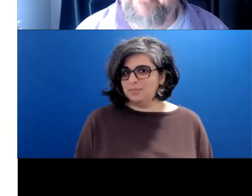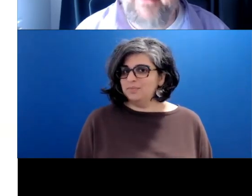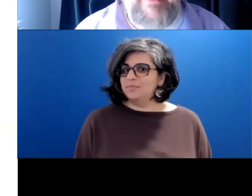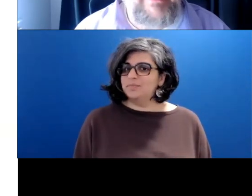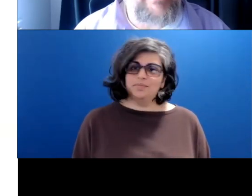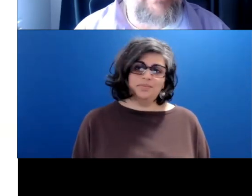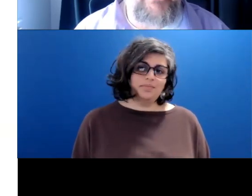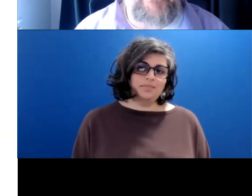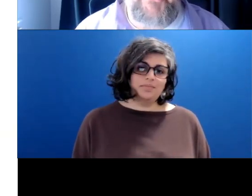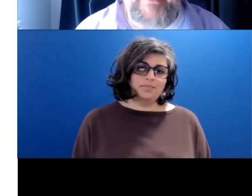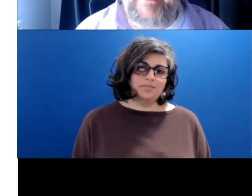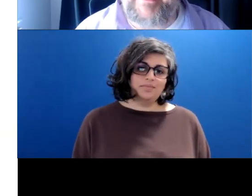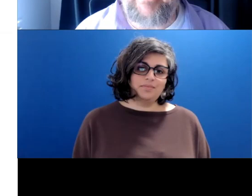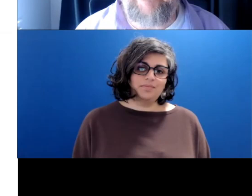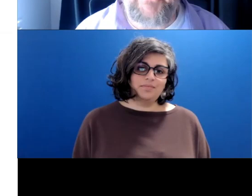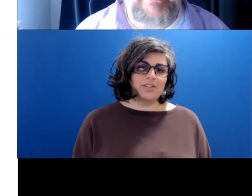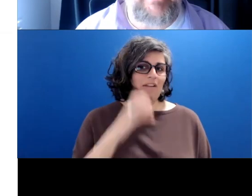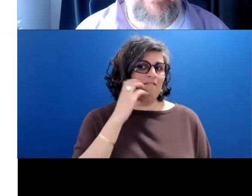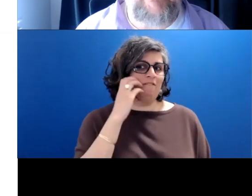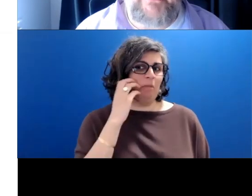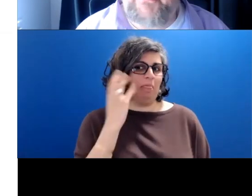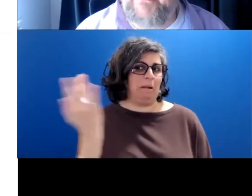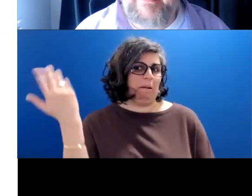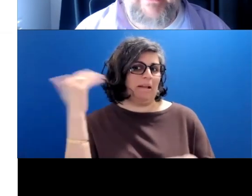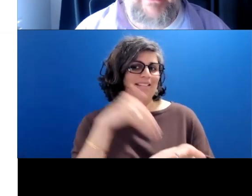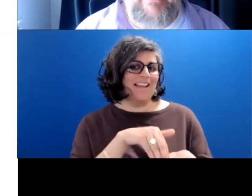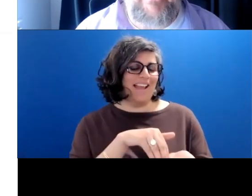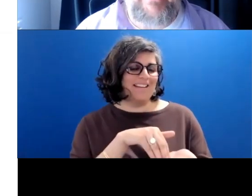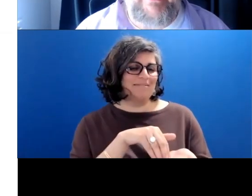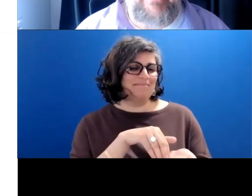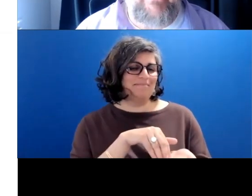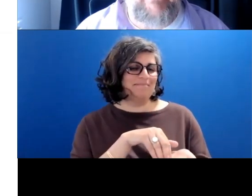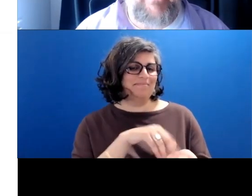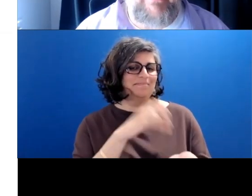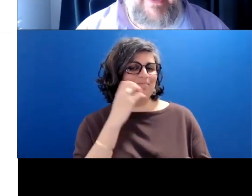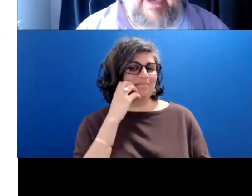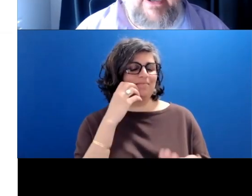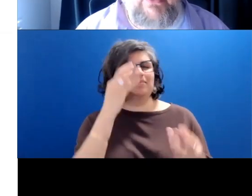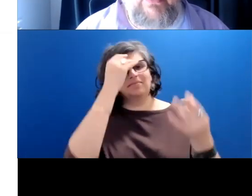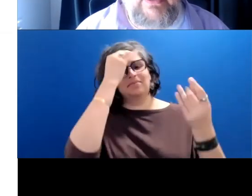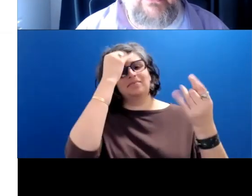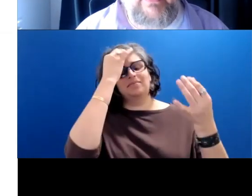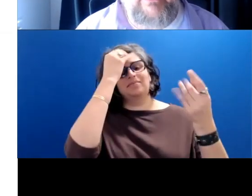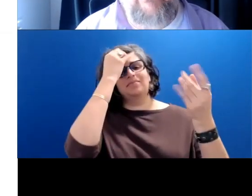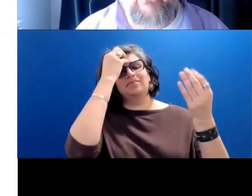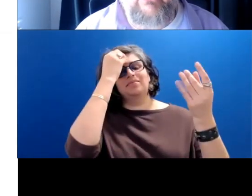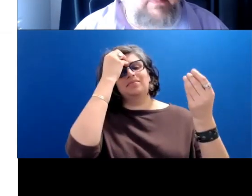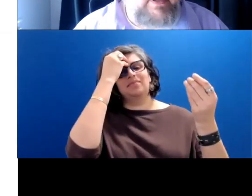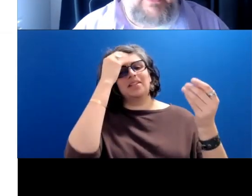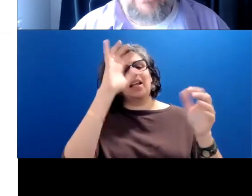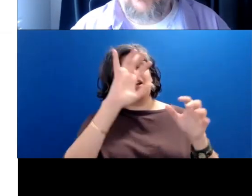All right, let's do the film thing again. If folks, get out your phone, I'd like you to think about how you can affirm